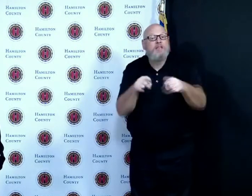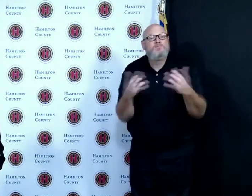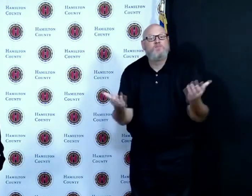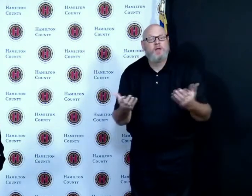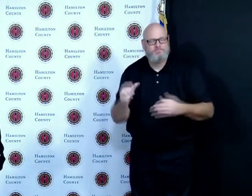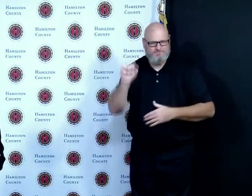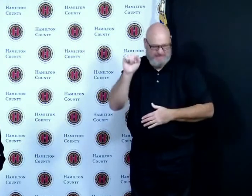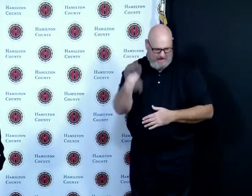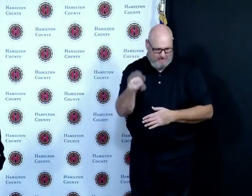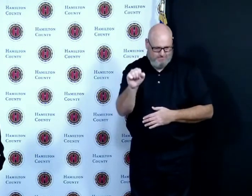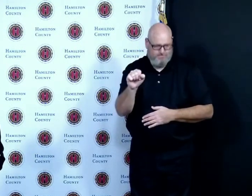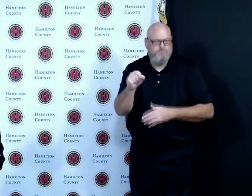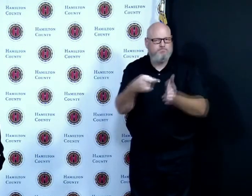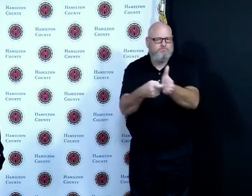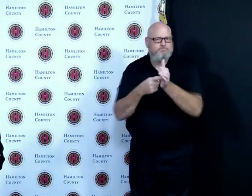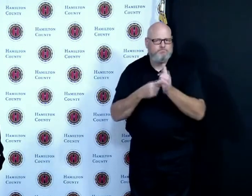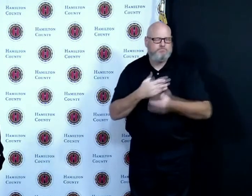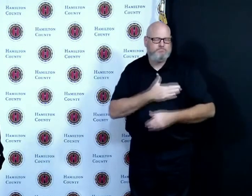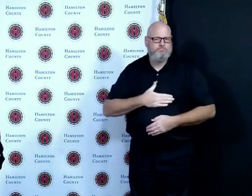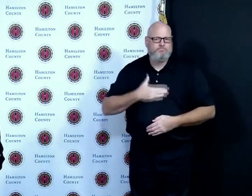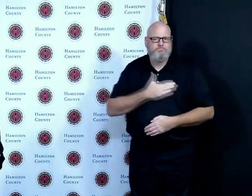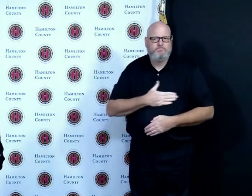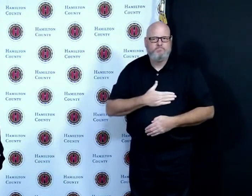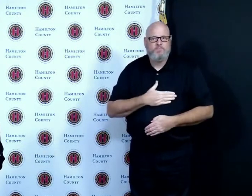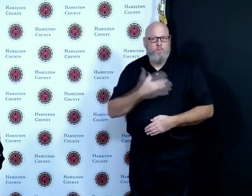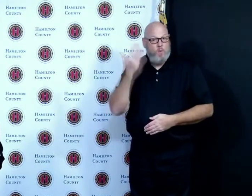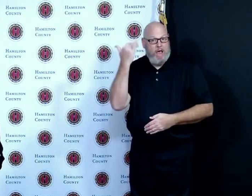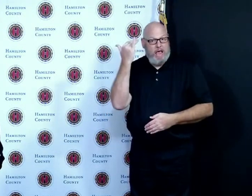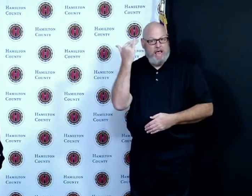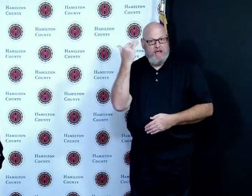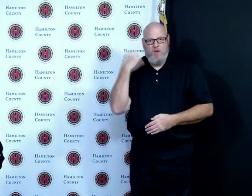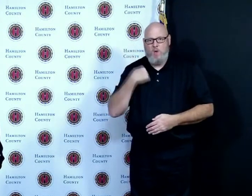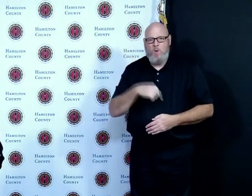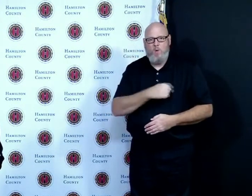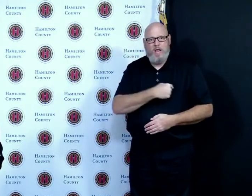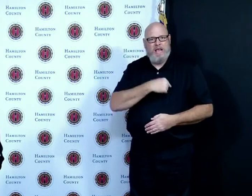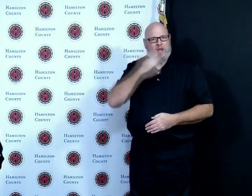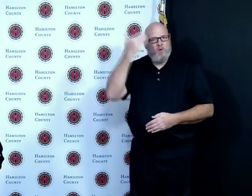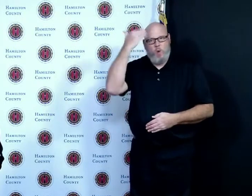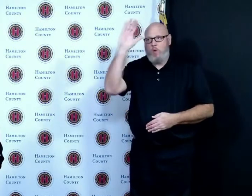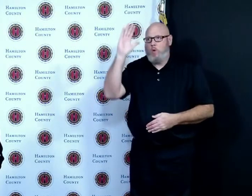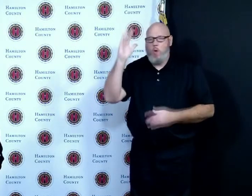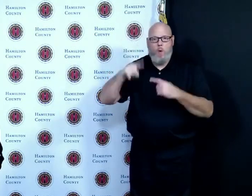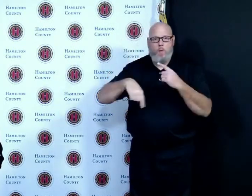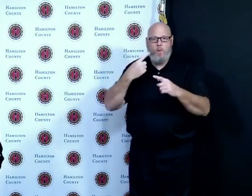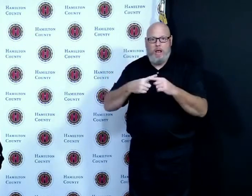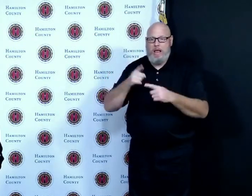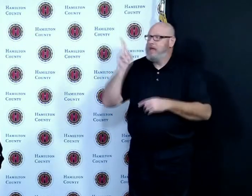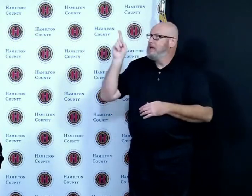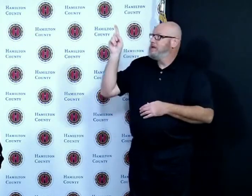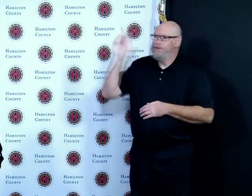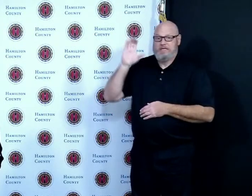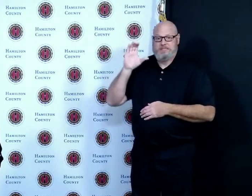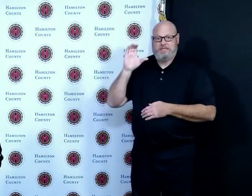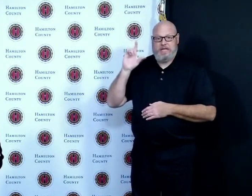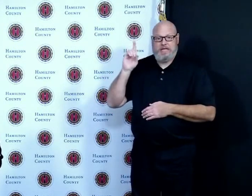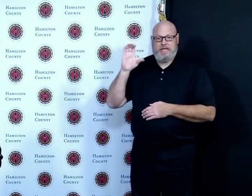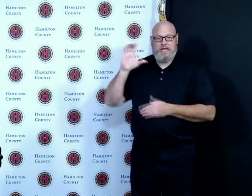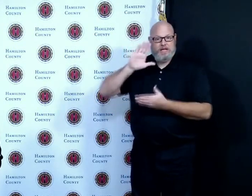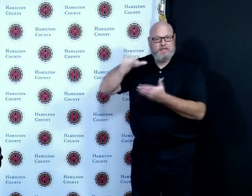our response to Covid-19 needs in our community and a coordinated effort internally from the county to